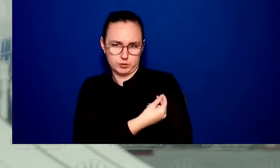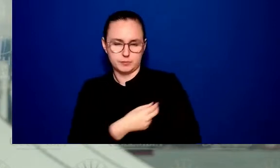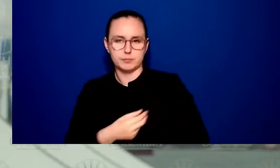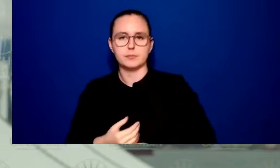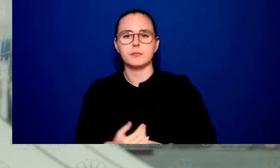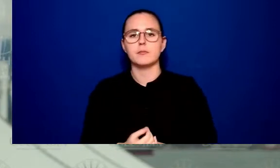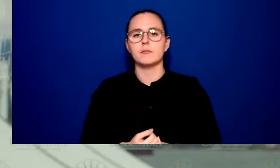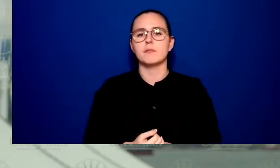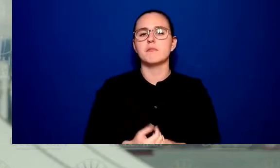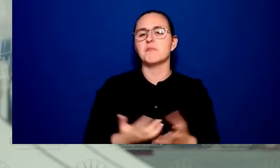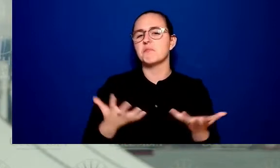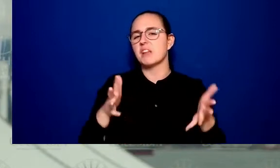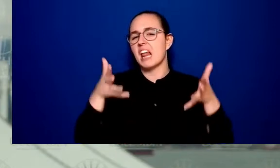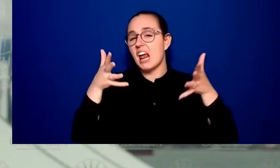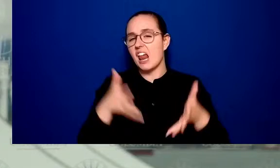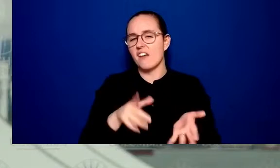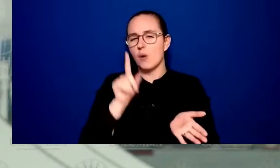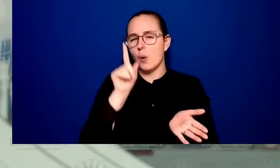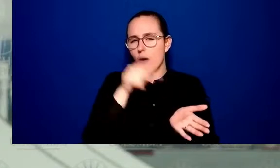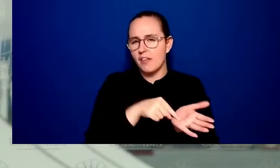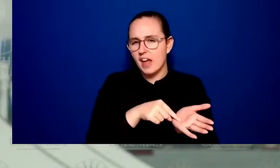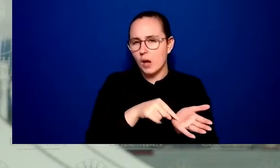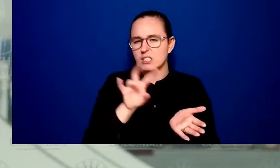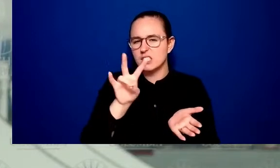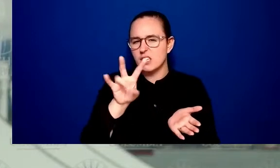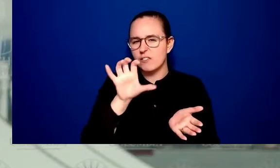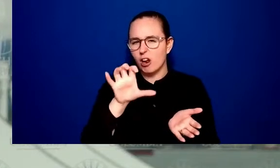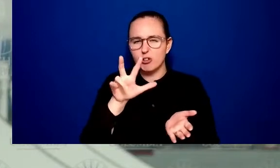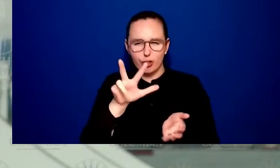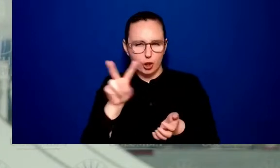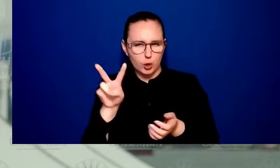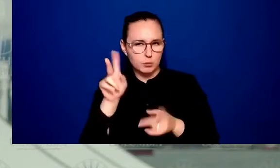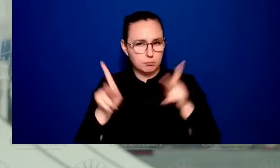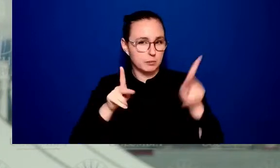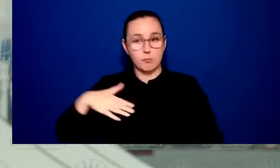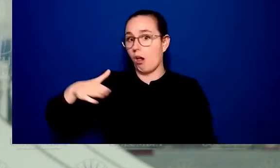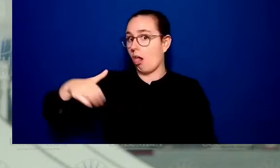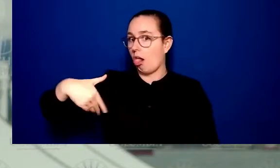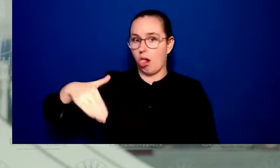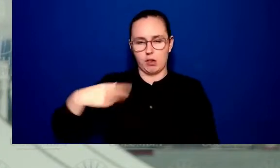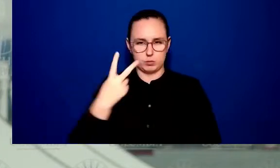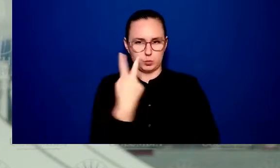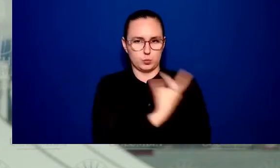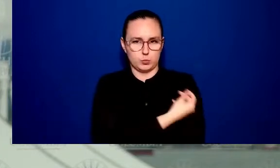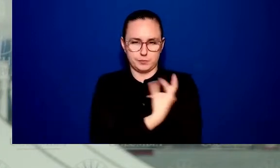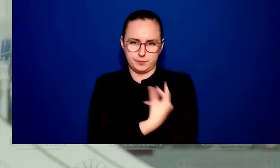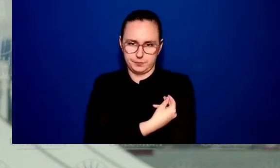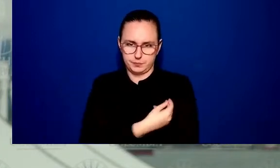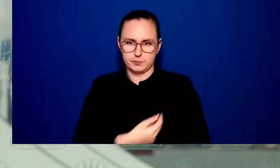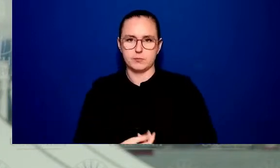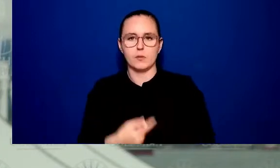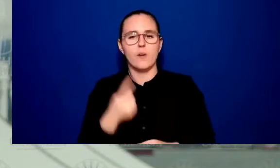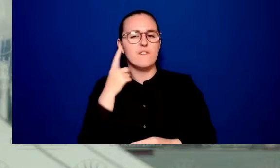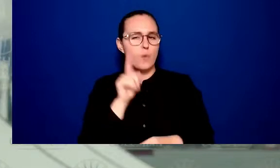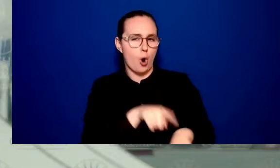Leaves 1732 in Long term Castle